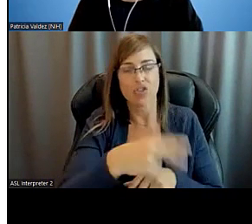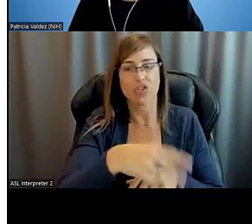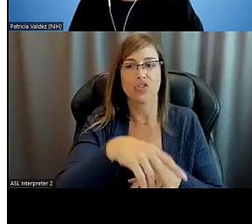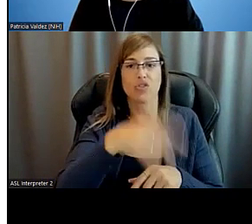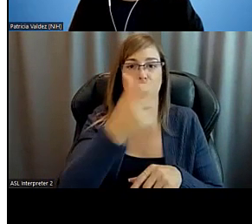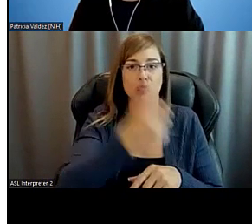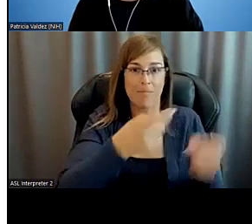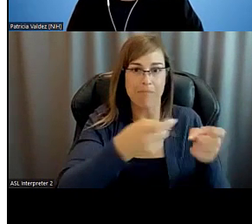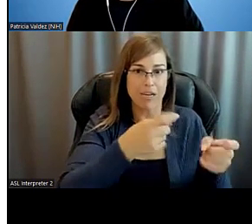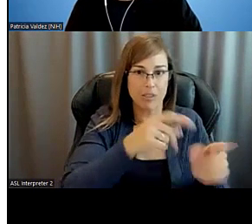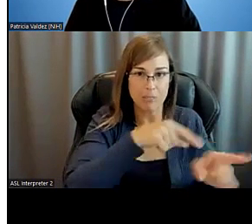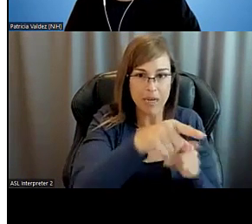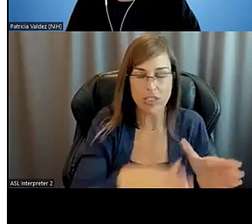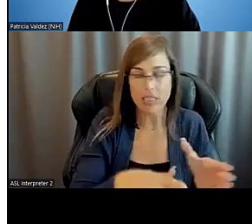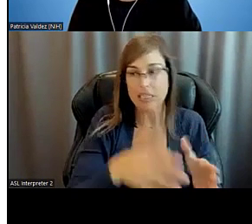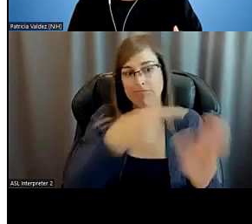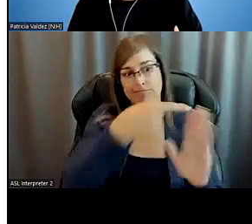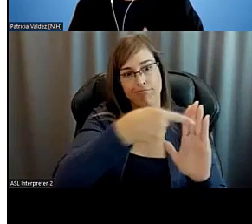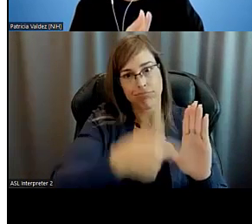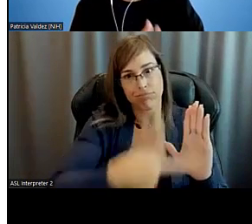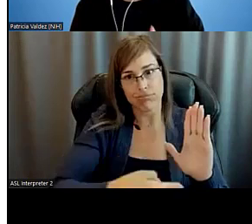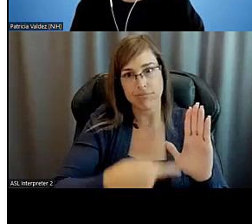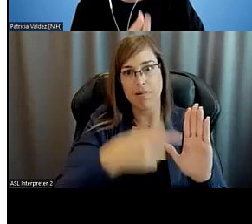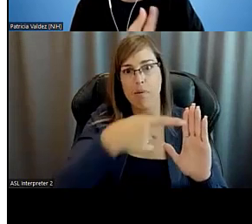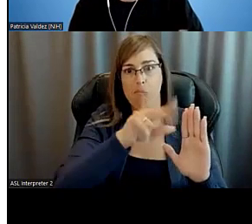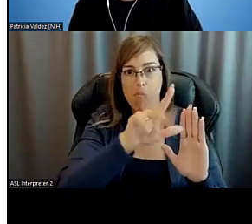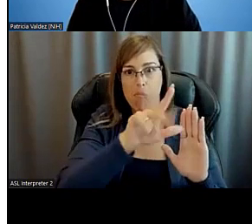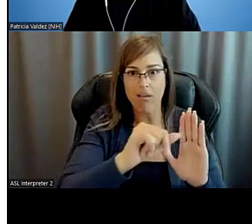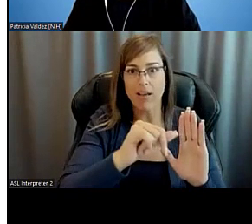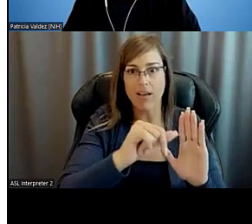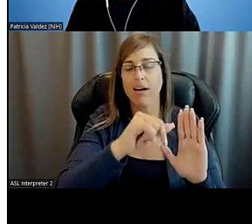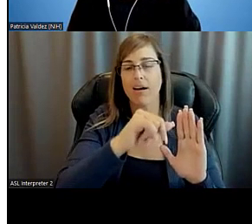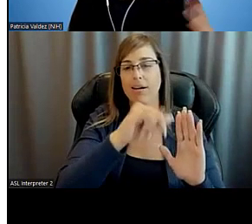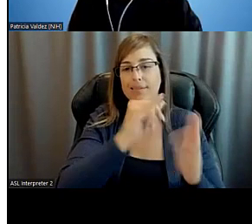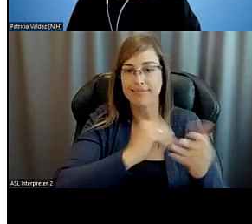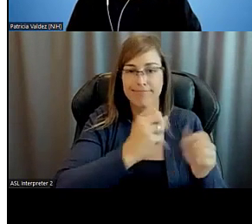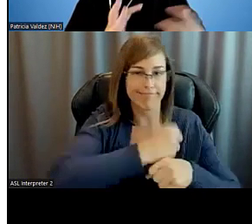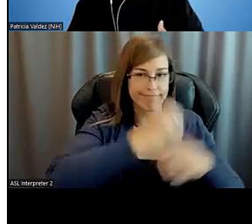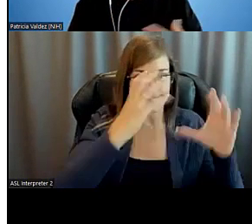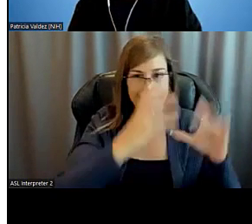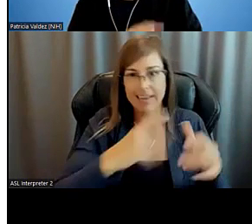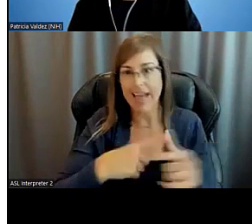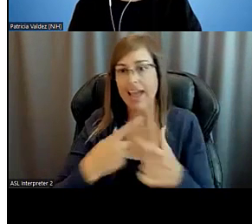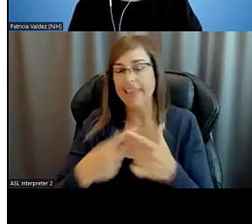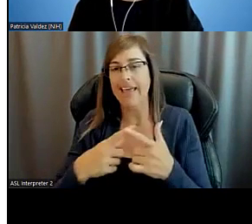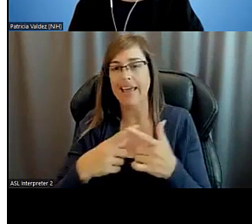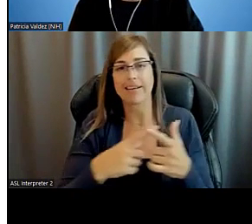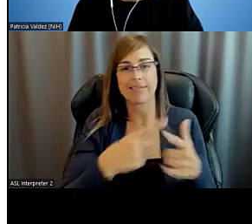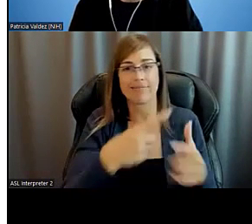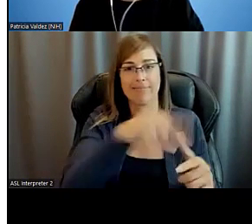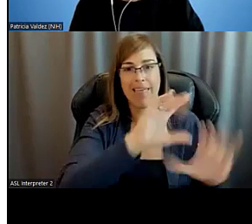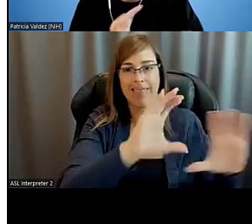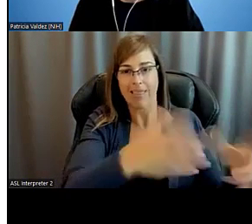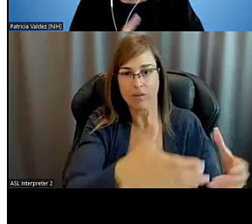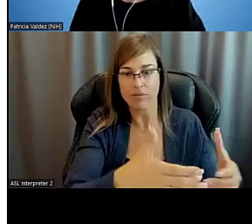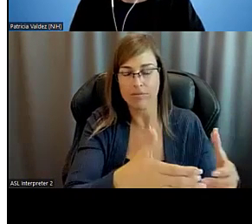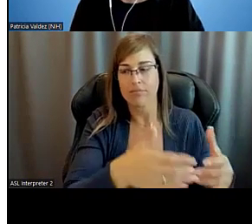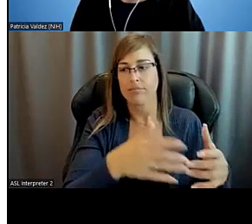We think she can do the work," and they give the bio sketch. And then program official, the grants management person, they will go ahead and talk about them,